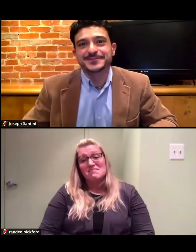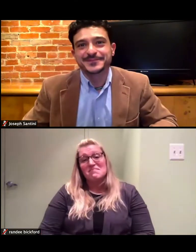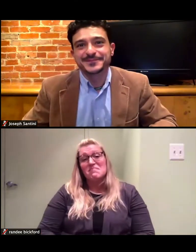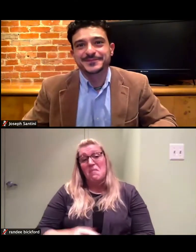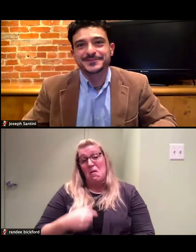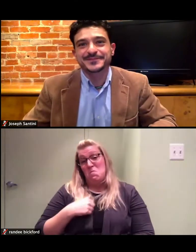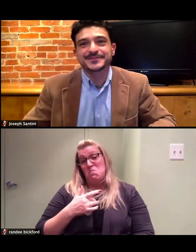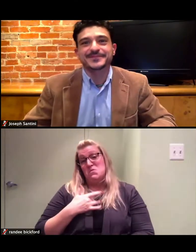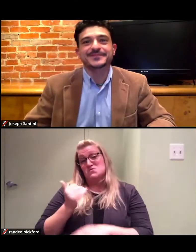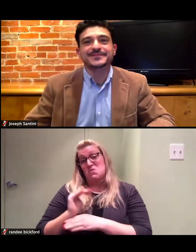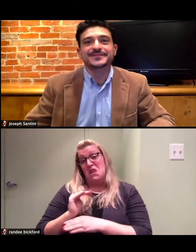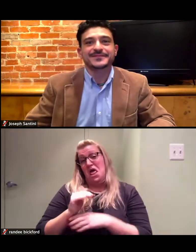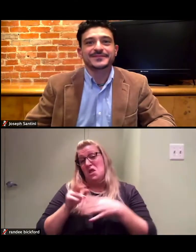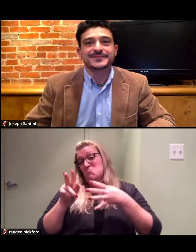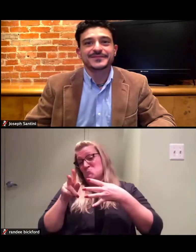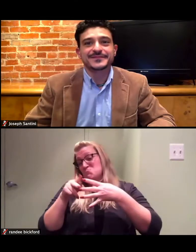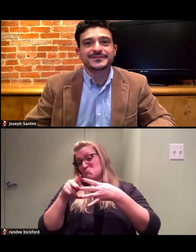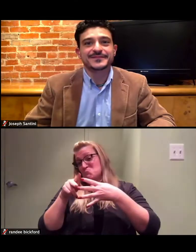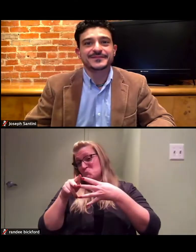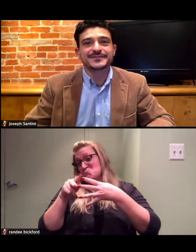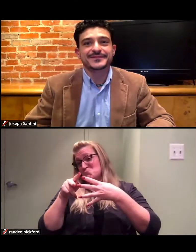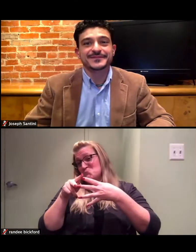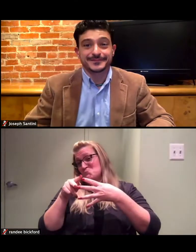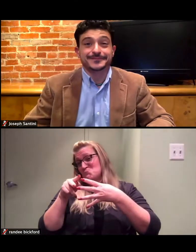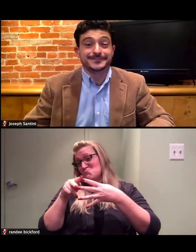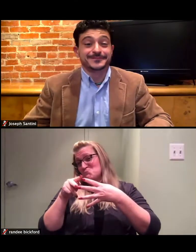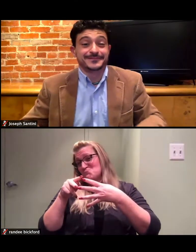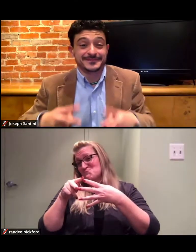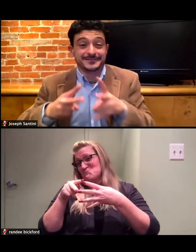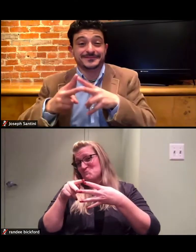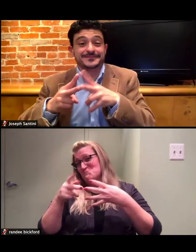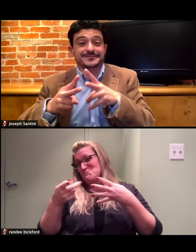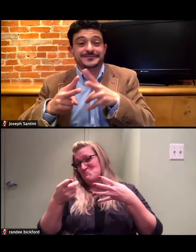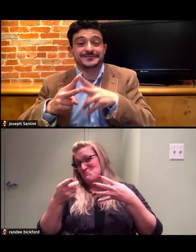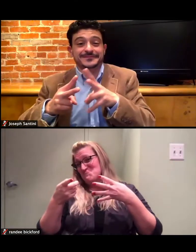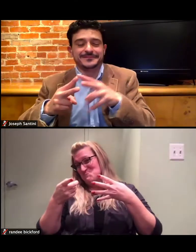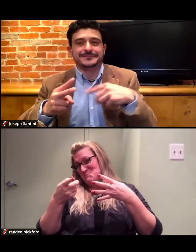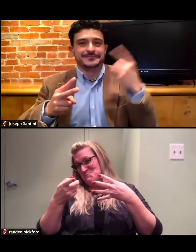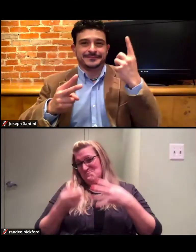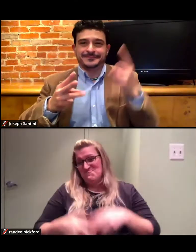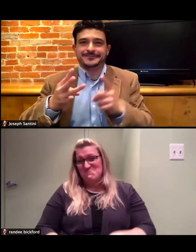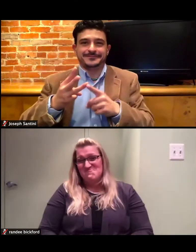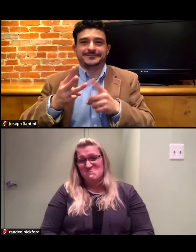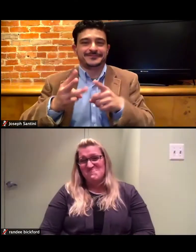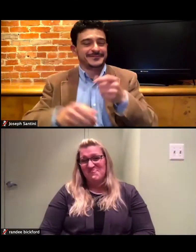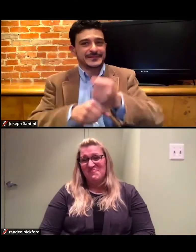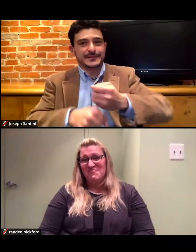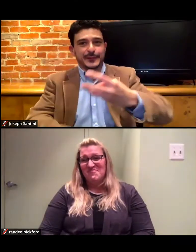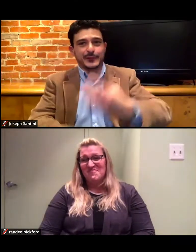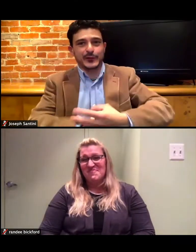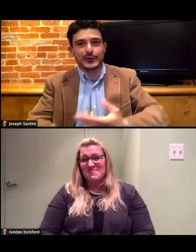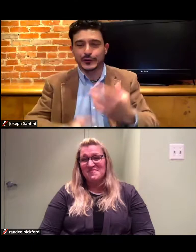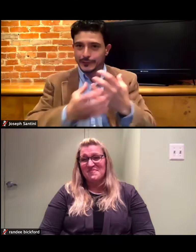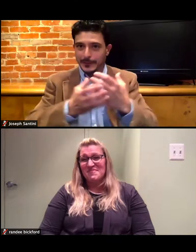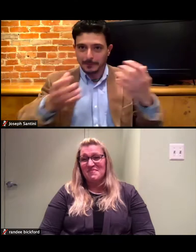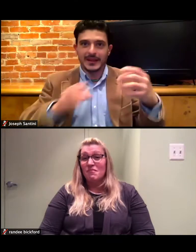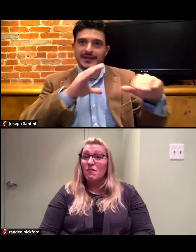Looking forward to seeing what those numbers are. I'm going for the top two. I think parents and teachers.